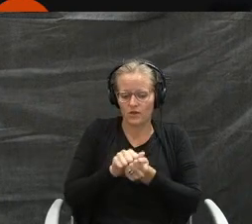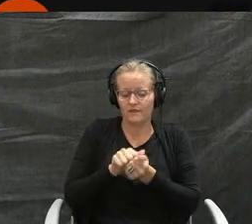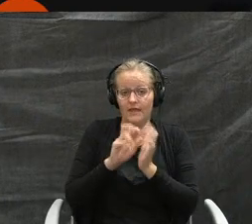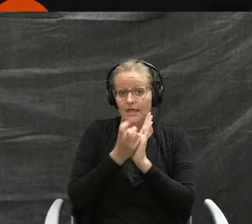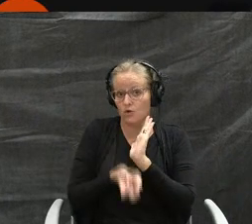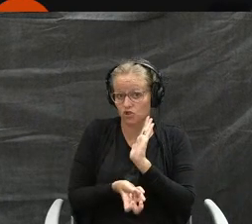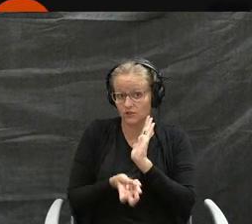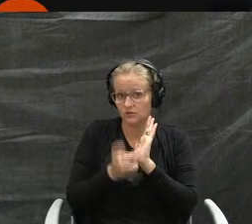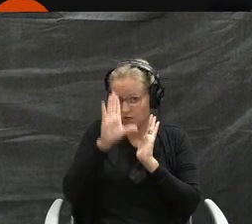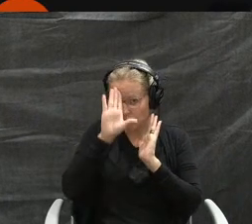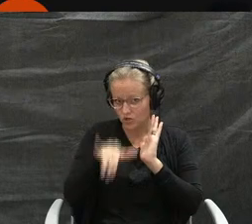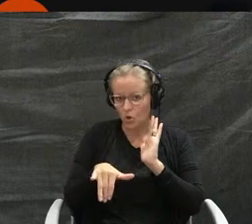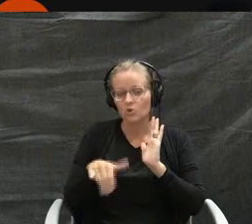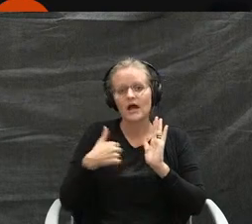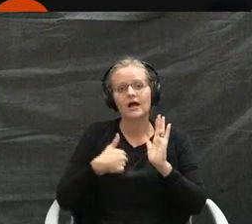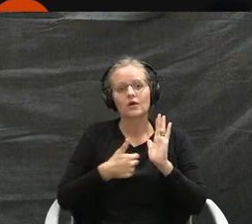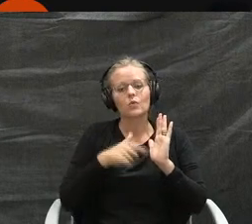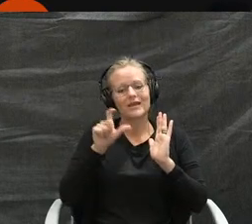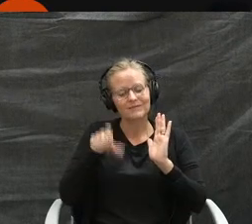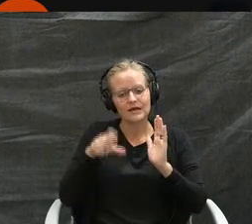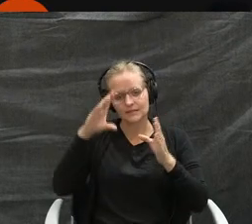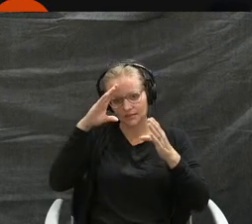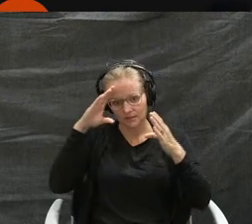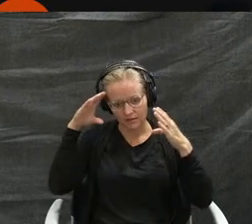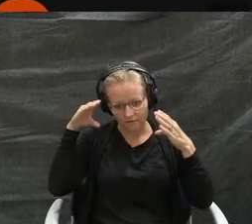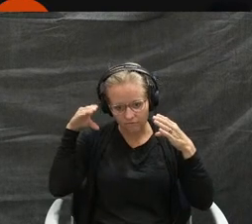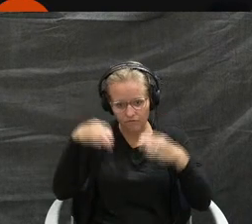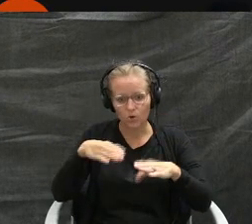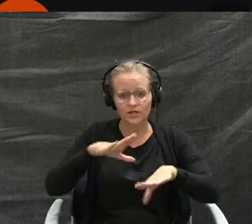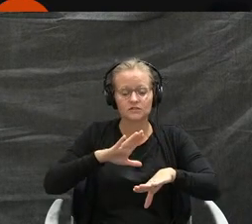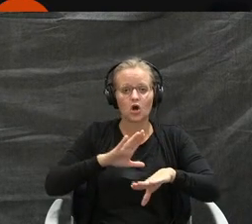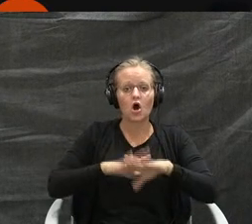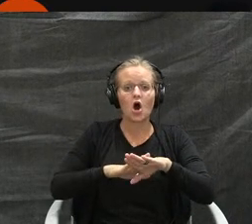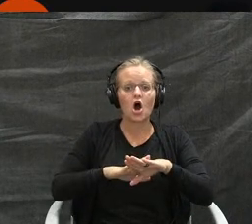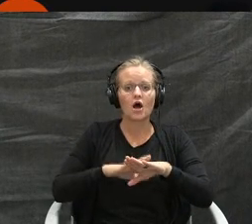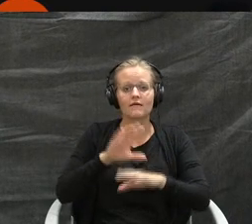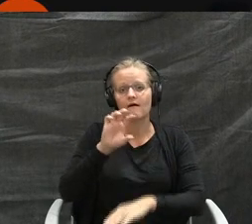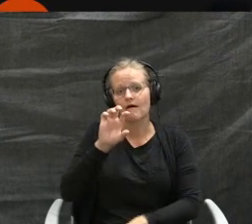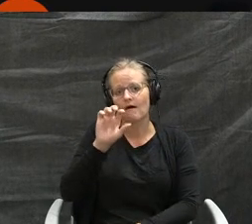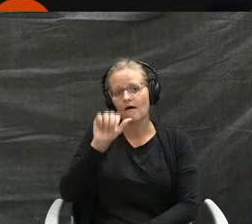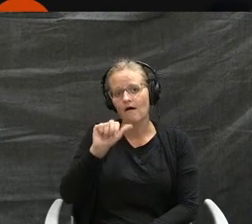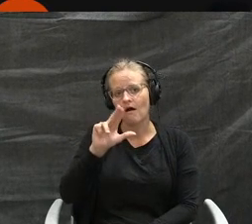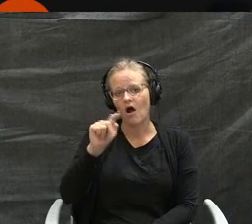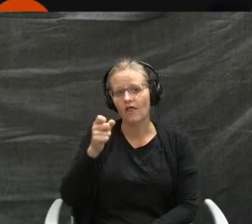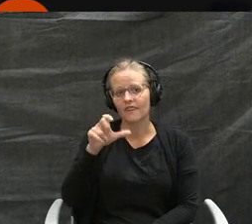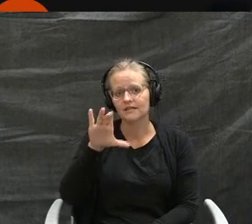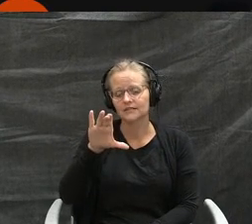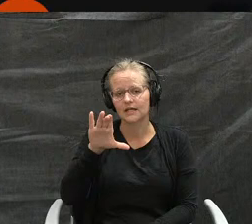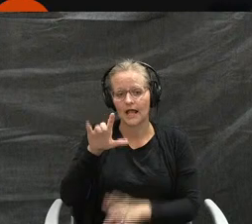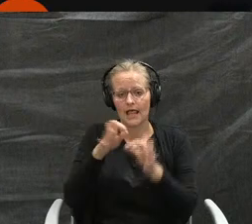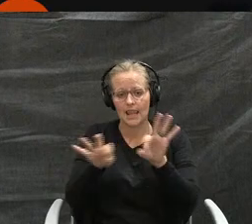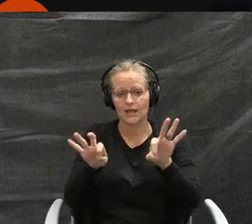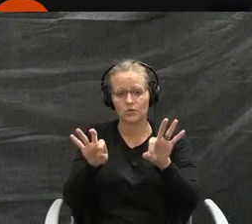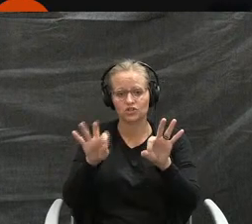to continue to focus on that authentic language experience and a lot of discussion is happened about what that might